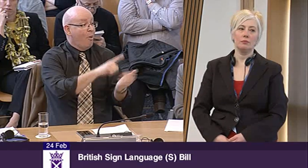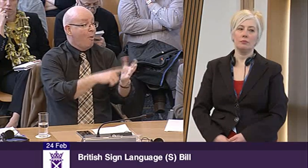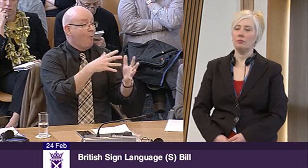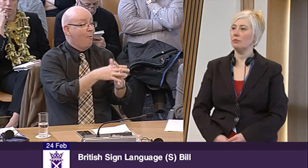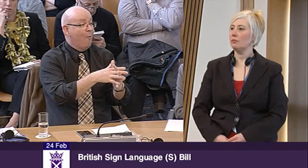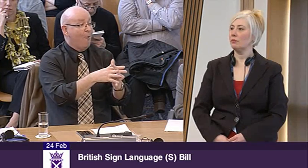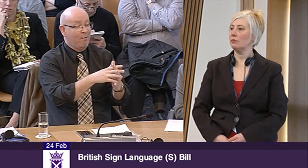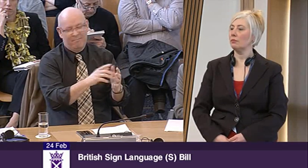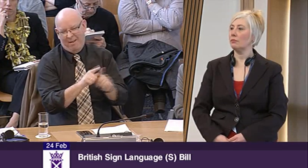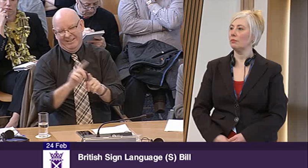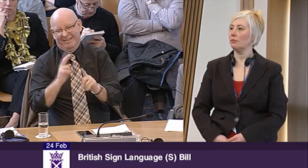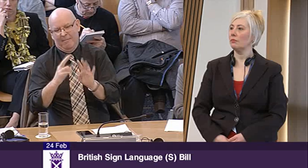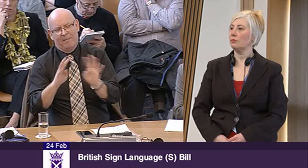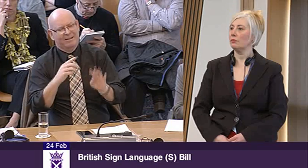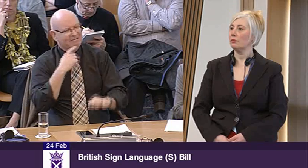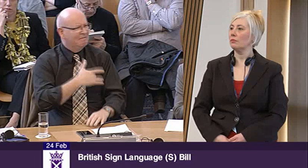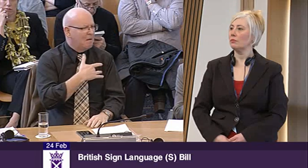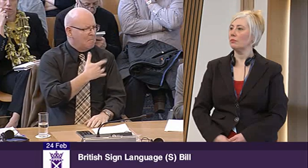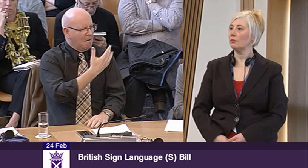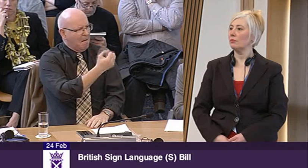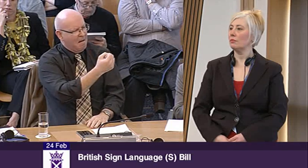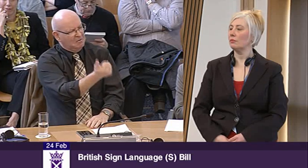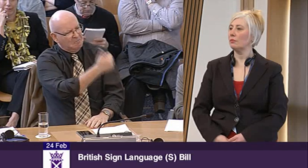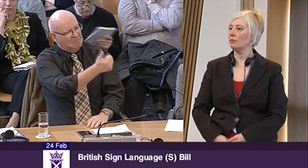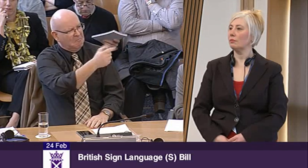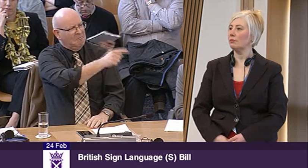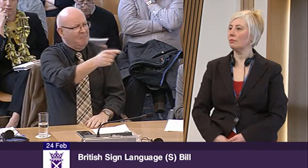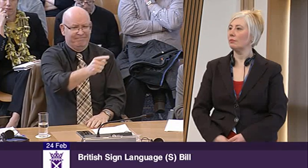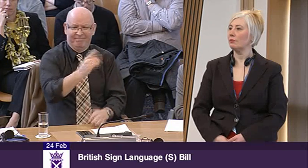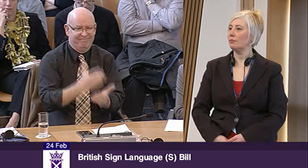language that survives. It survives for a reason. There were members of the second panel